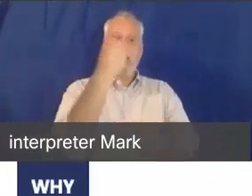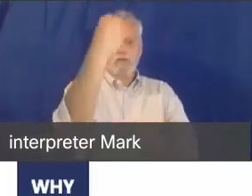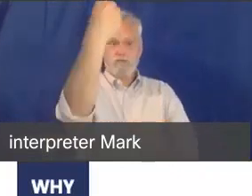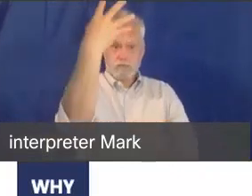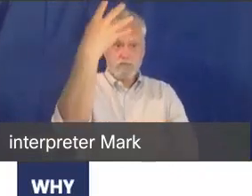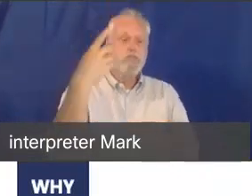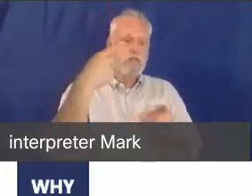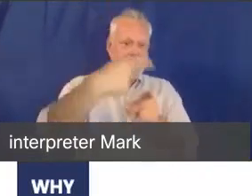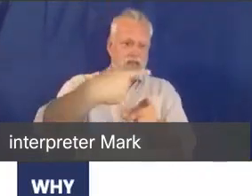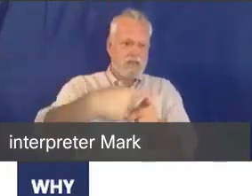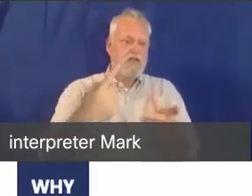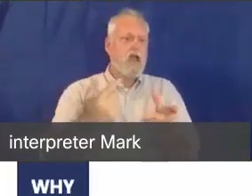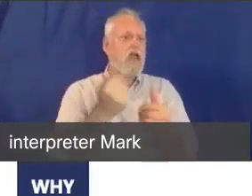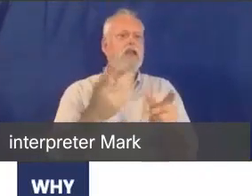anything from 6 to 58 seconds.